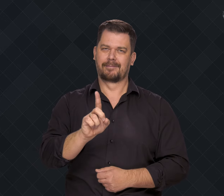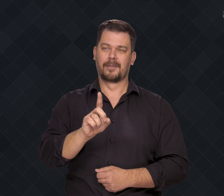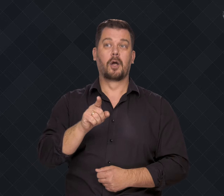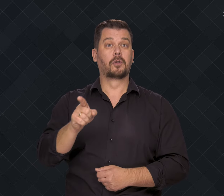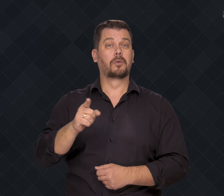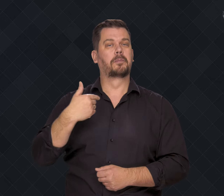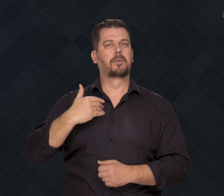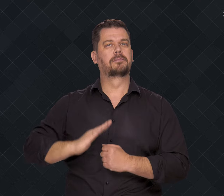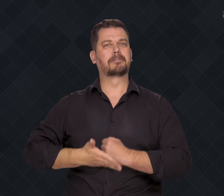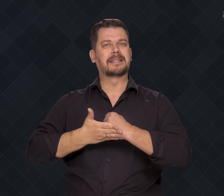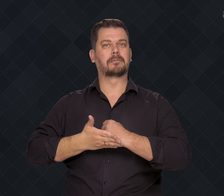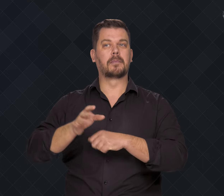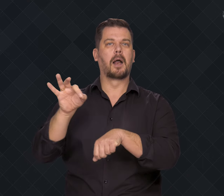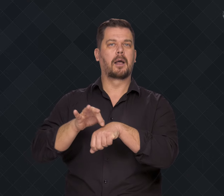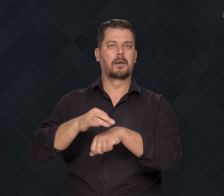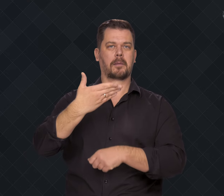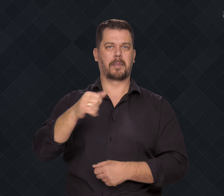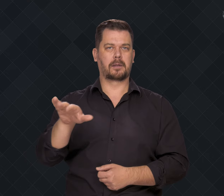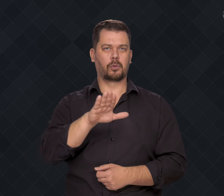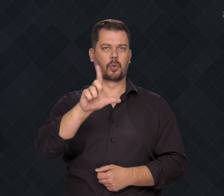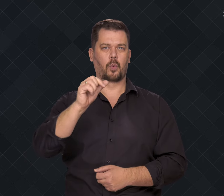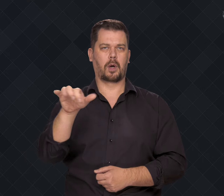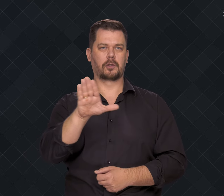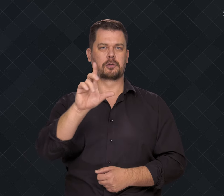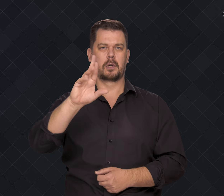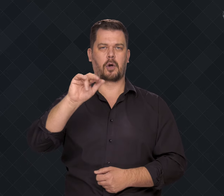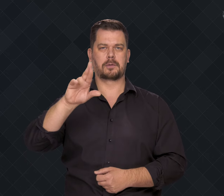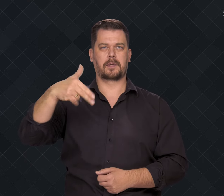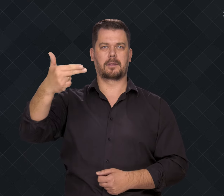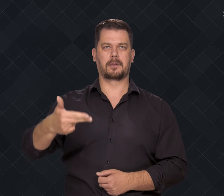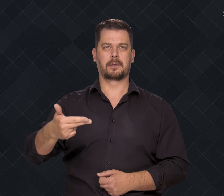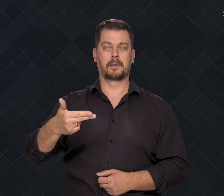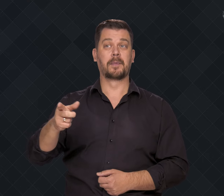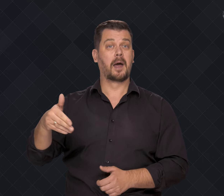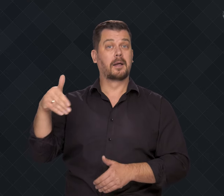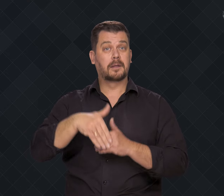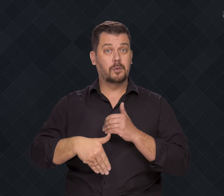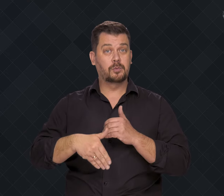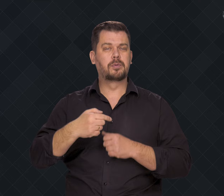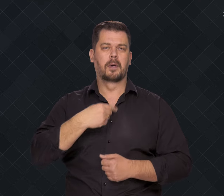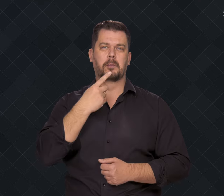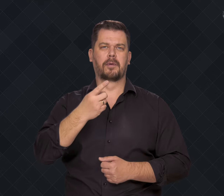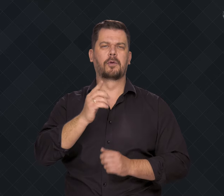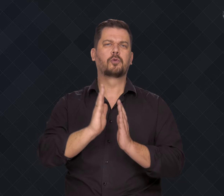It is based on the materials of doctors Mateusz and Łukasz Rodzeń. At the end of the film, I will say